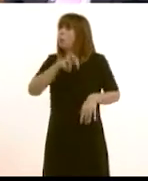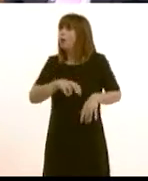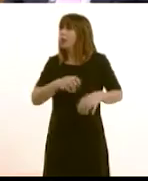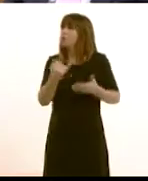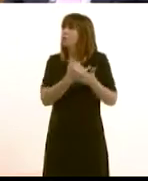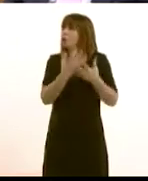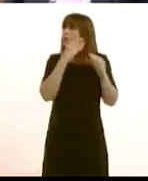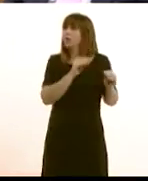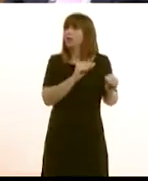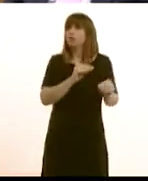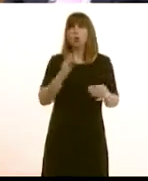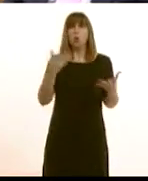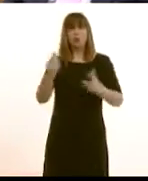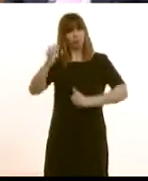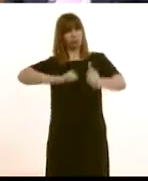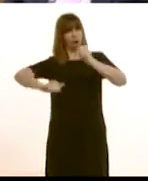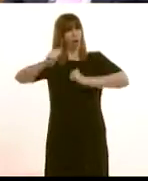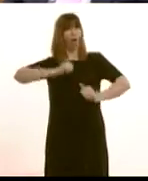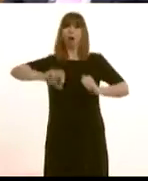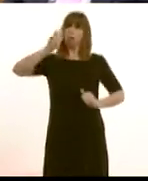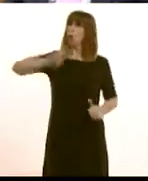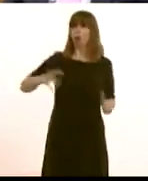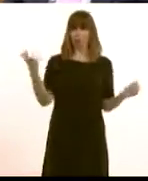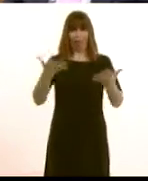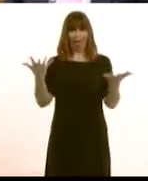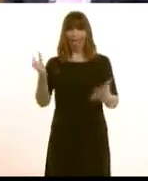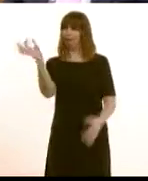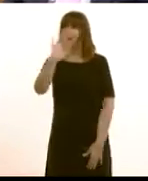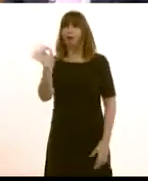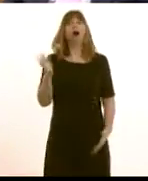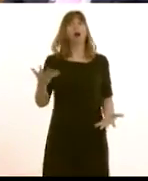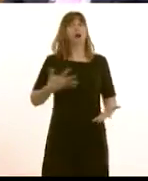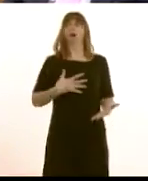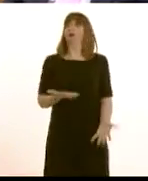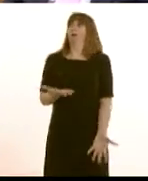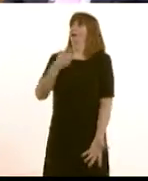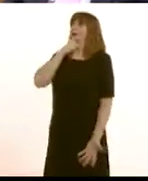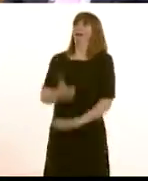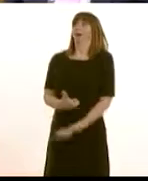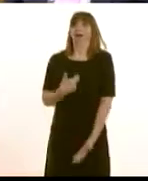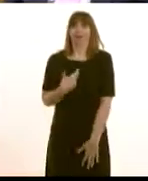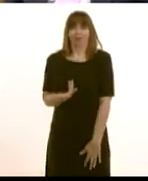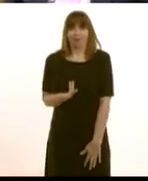their Welshness? Where is their loyalty to Wales? I have to say that I find that absolutely